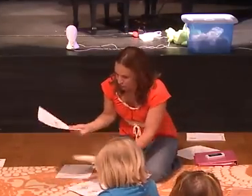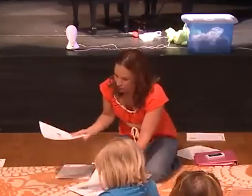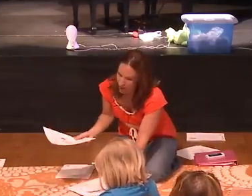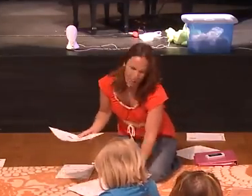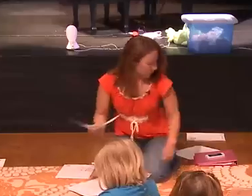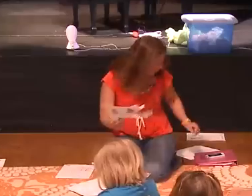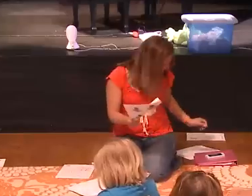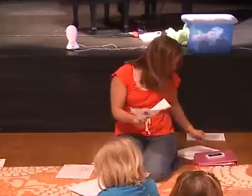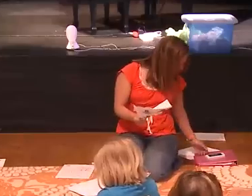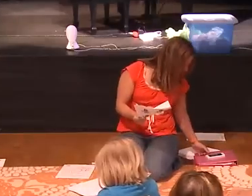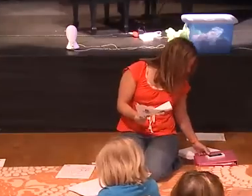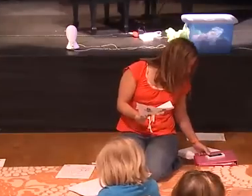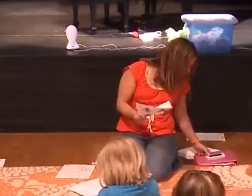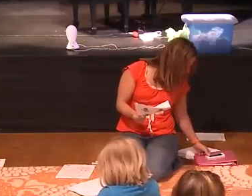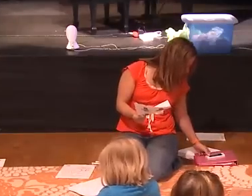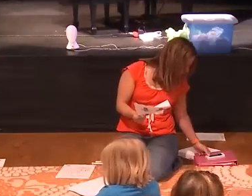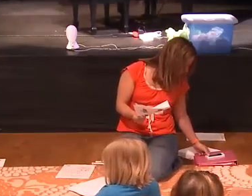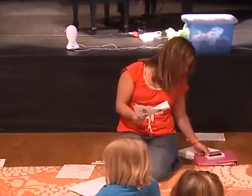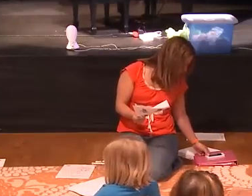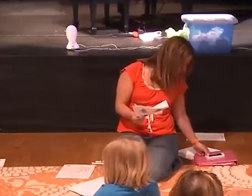Then you've got -- I'm going to turn this down a tad.